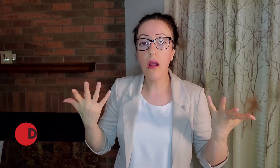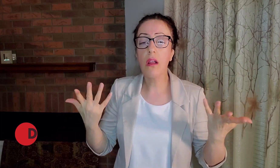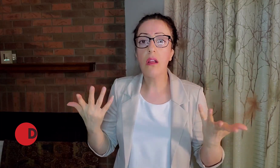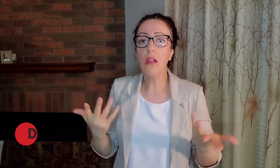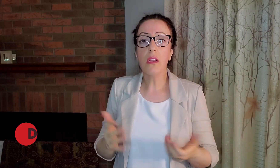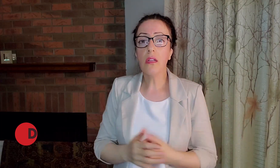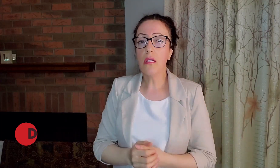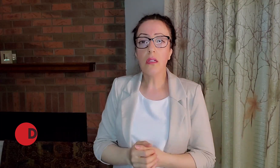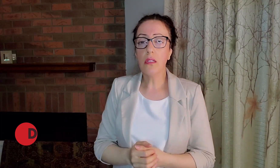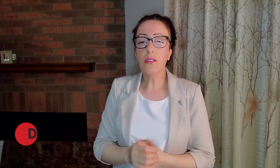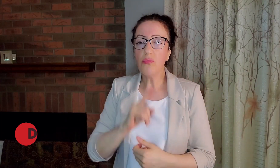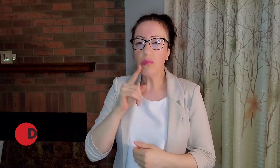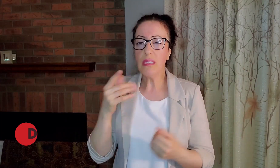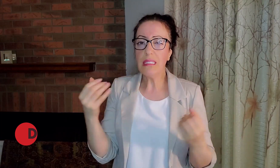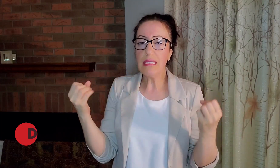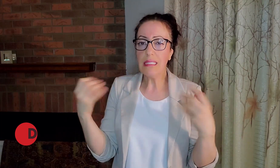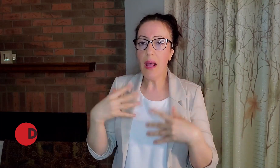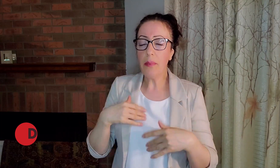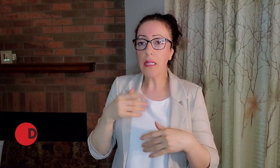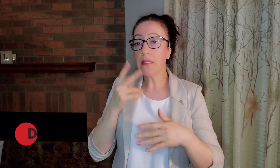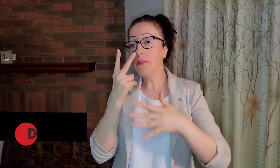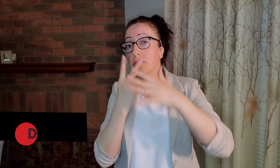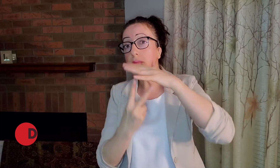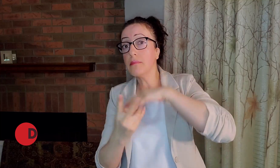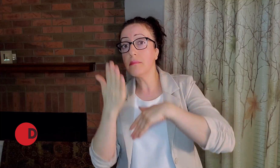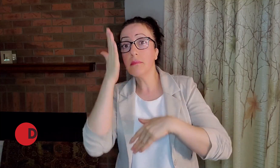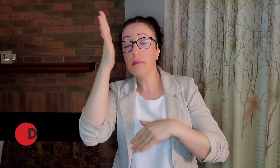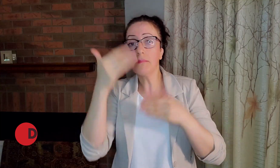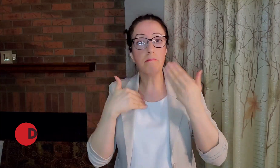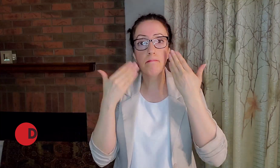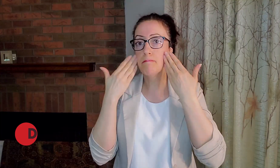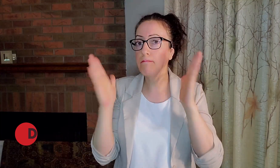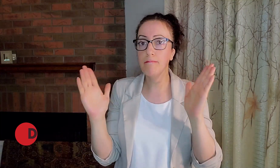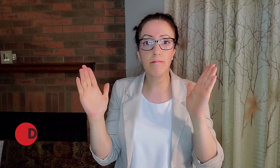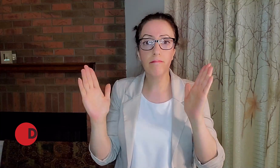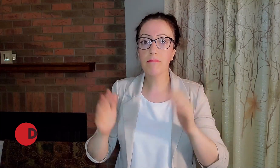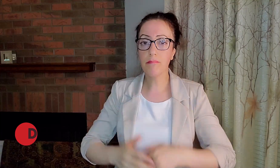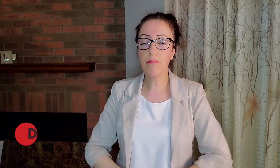it really scares me. I cannot predict what will happen.